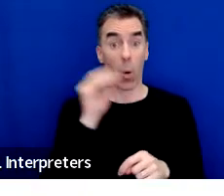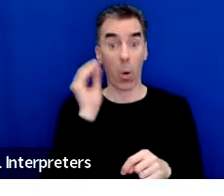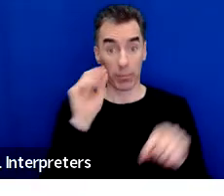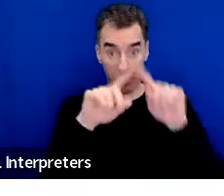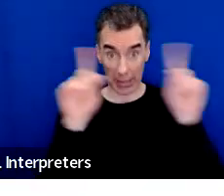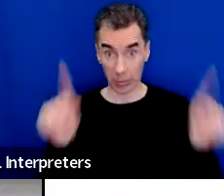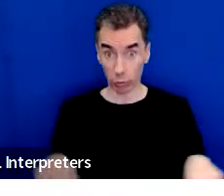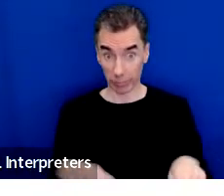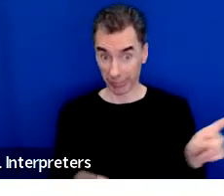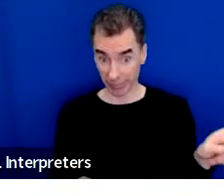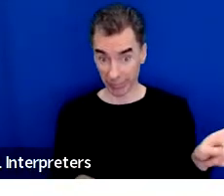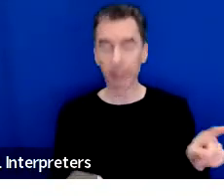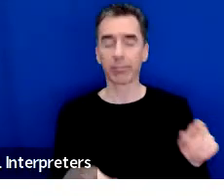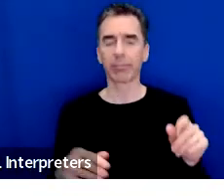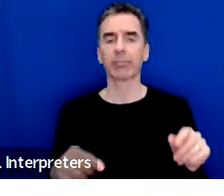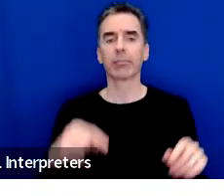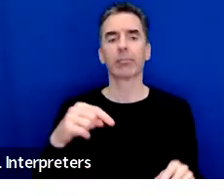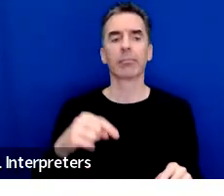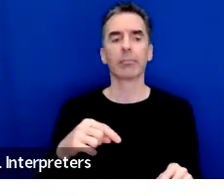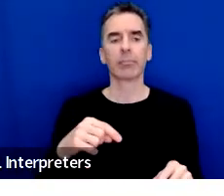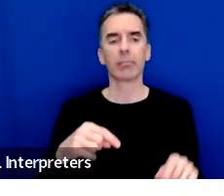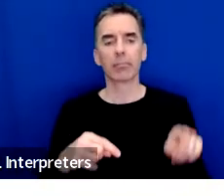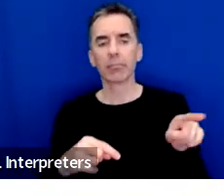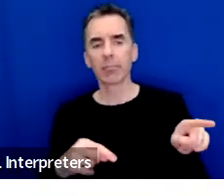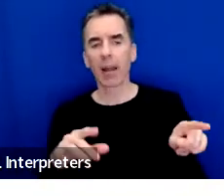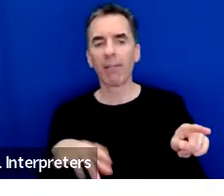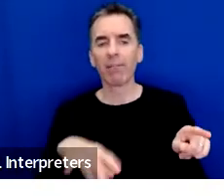And if you go down to find an access, there's a button that says visibly,